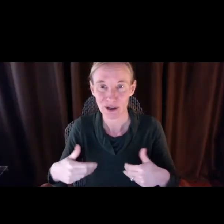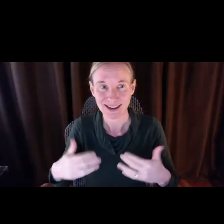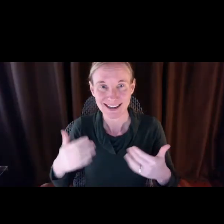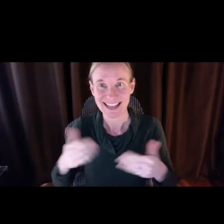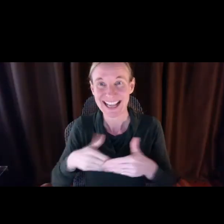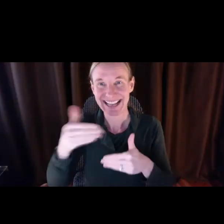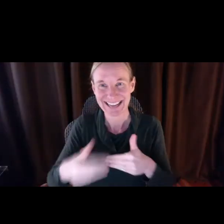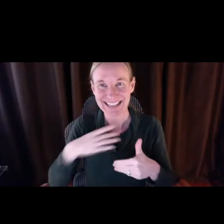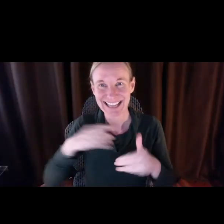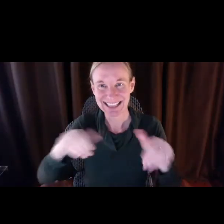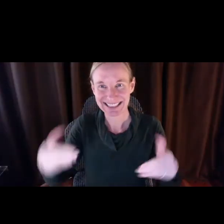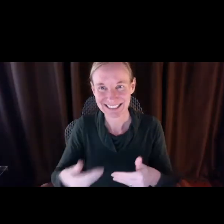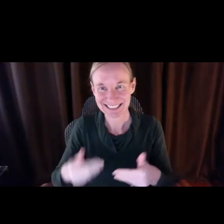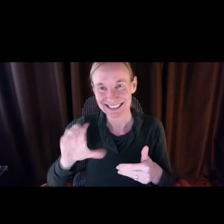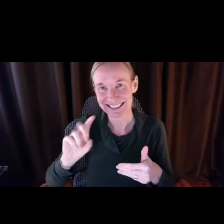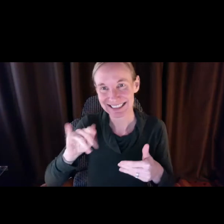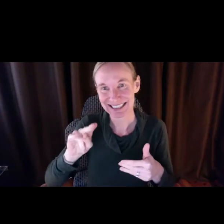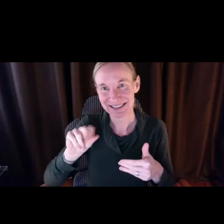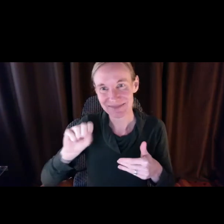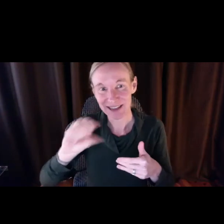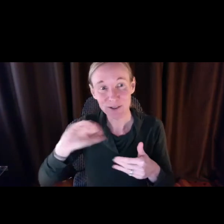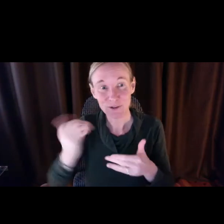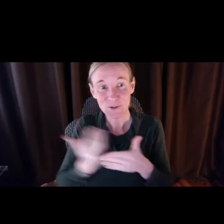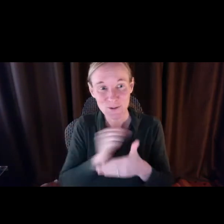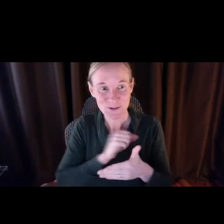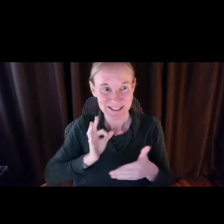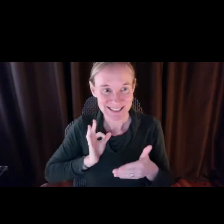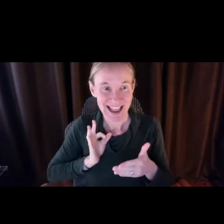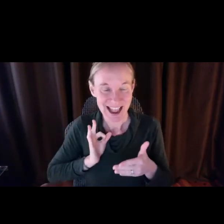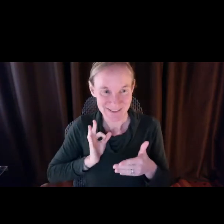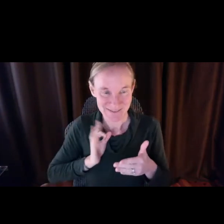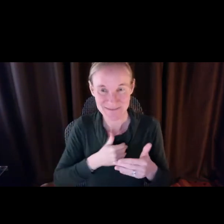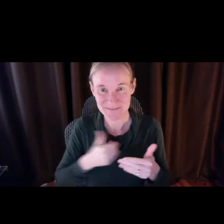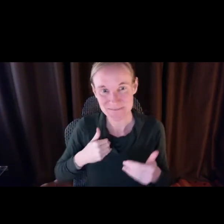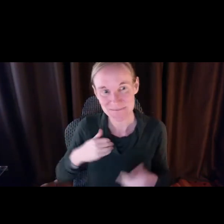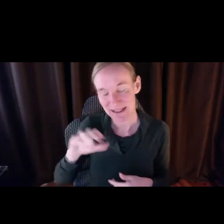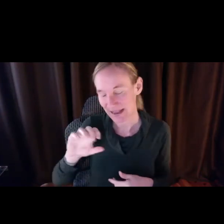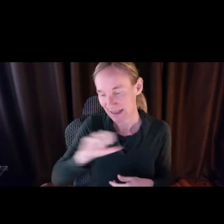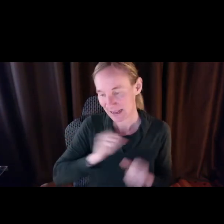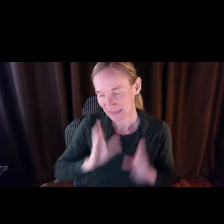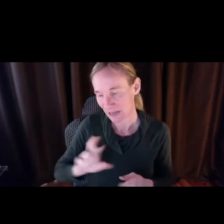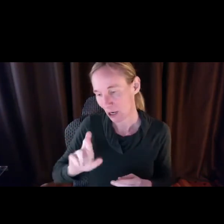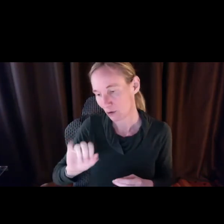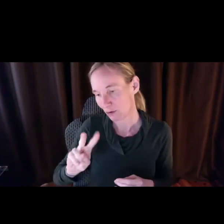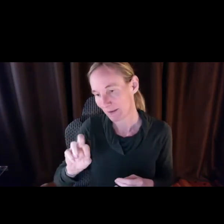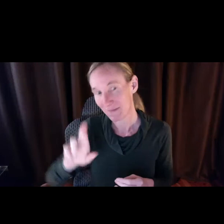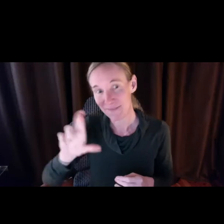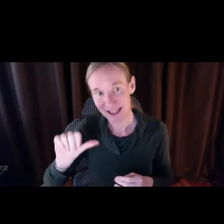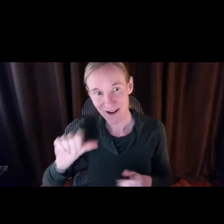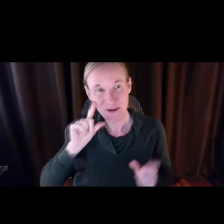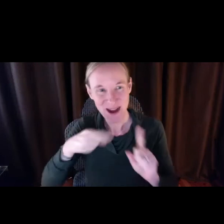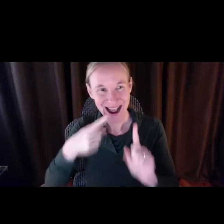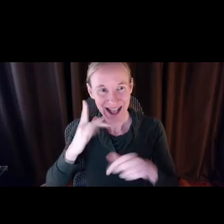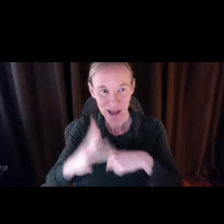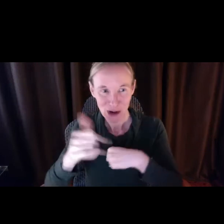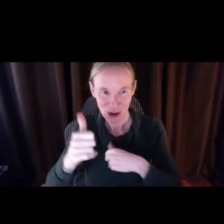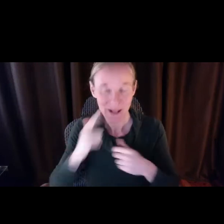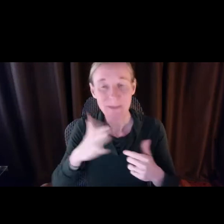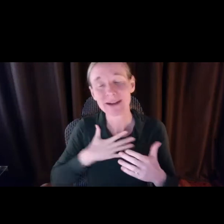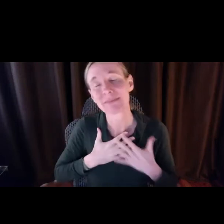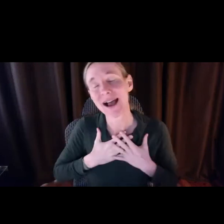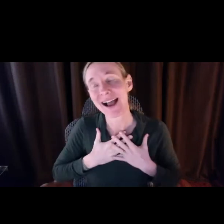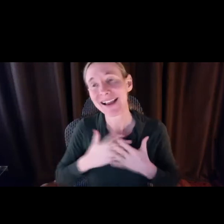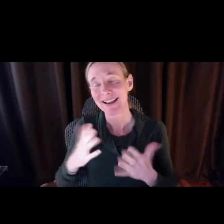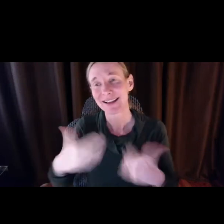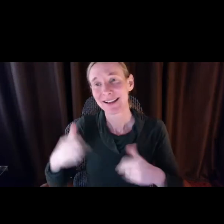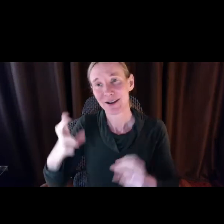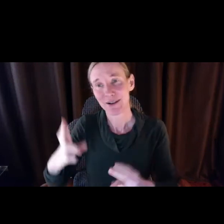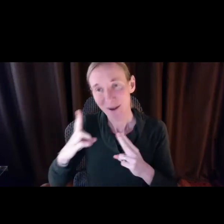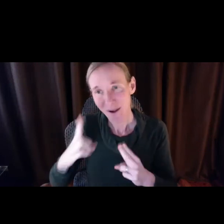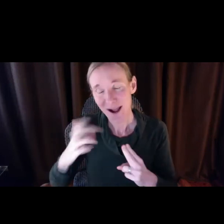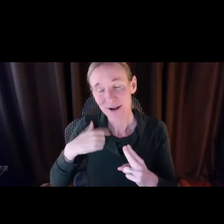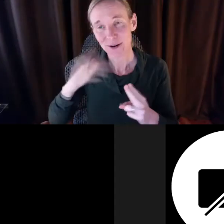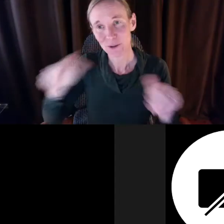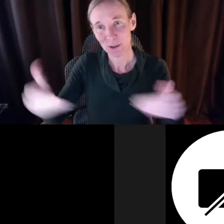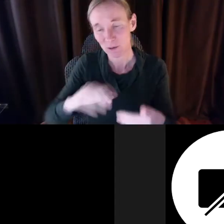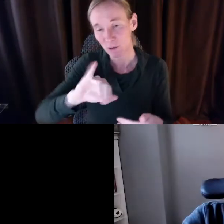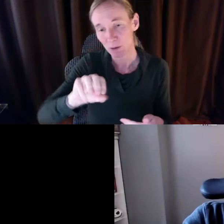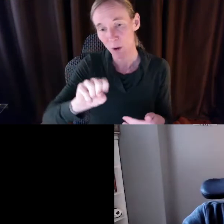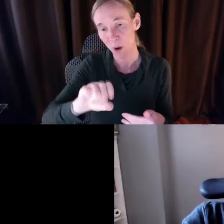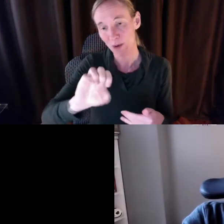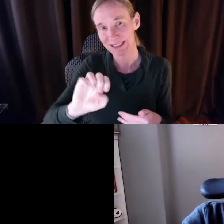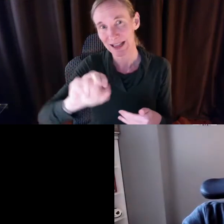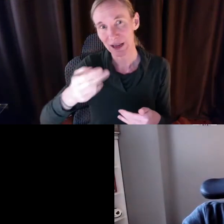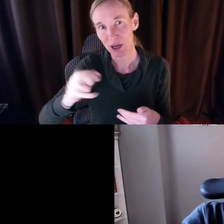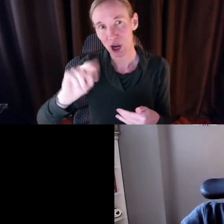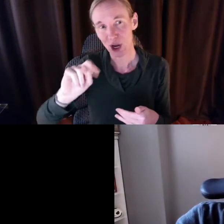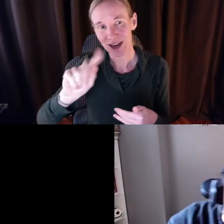continues as such in the senate.